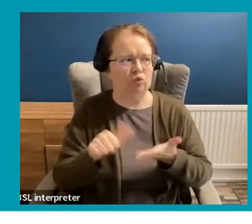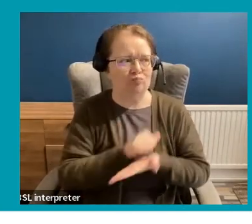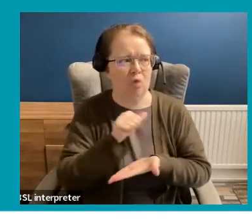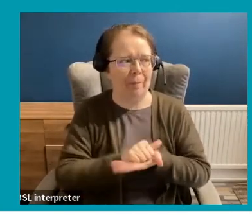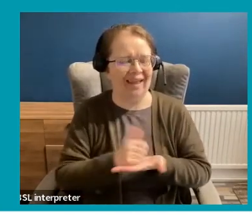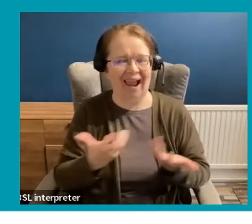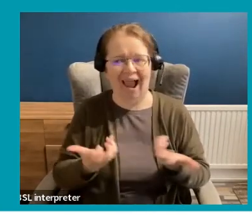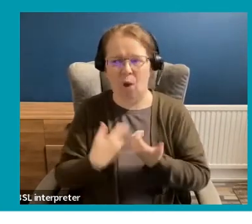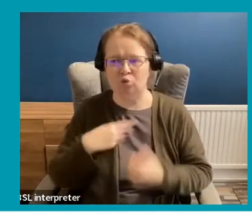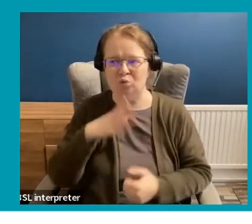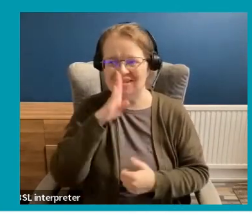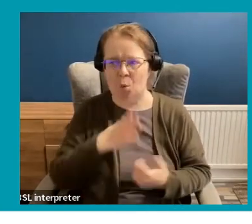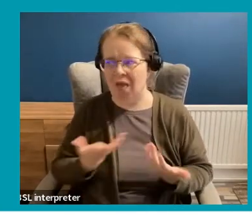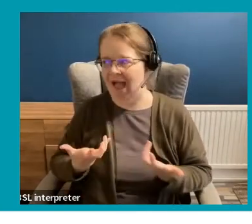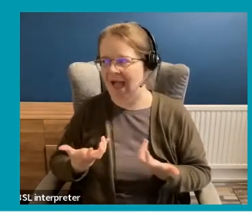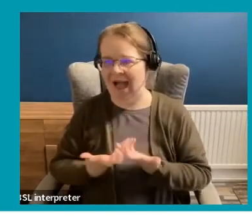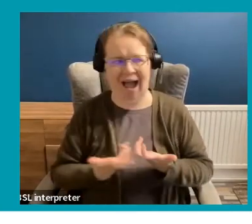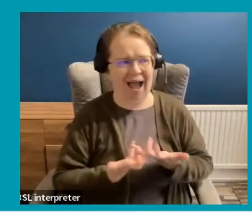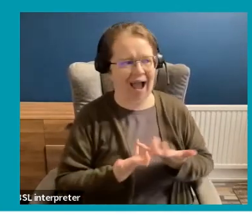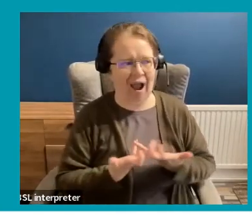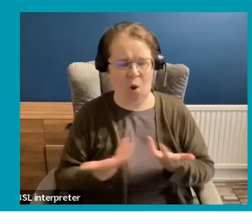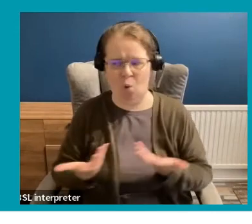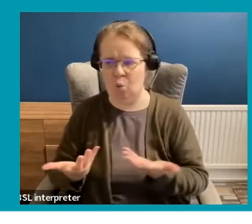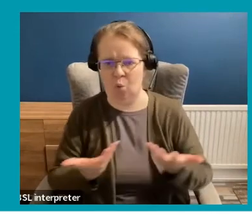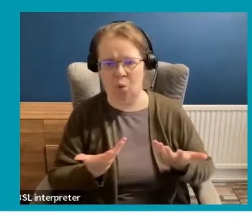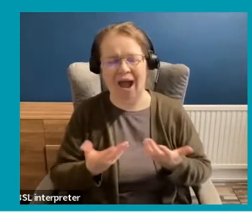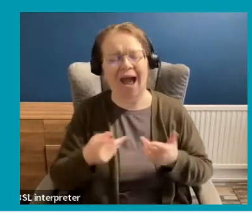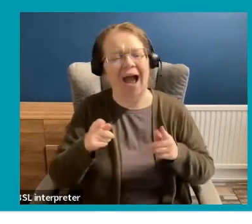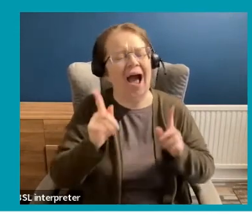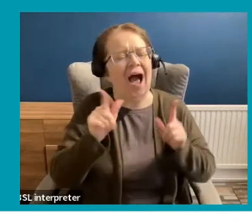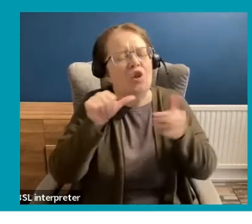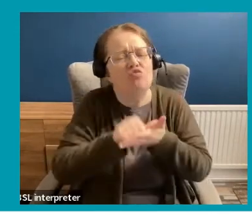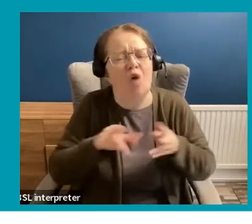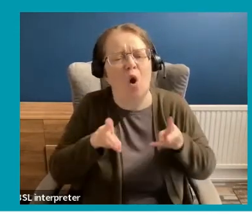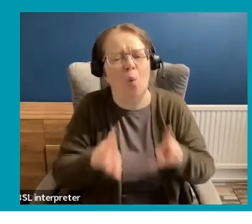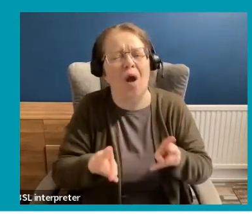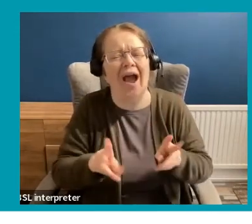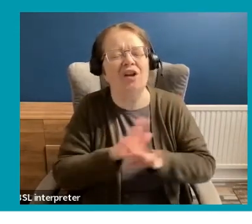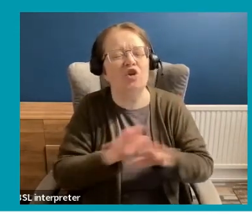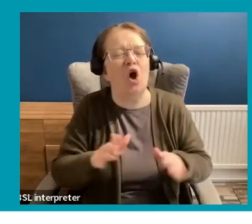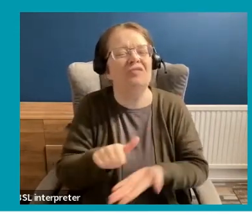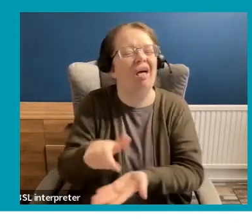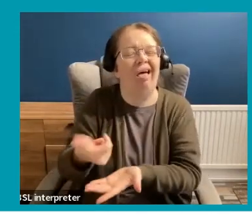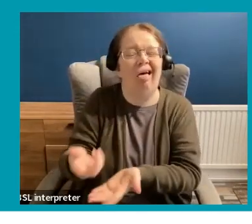do we do this and how do we do it authentically and how do we do it where we are going to get